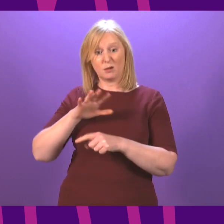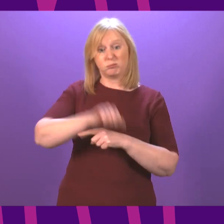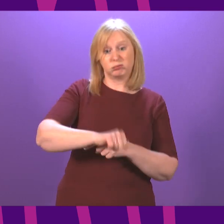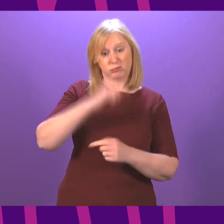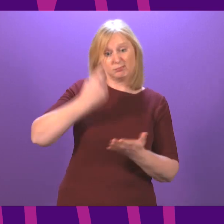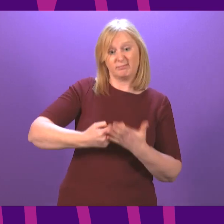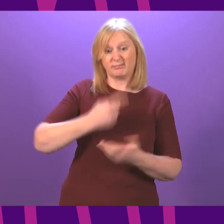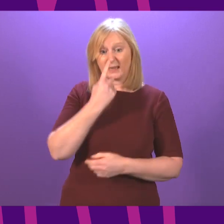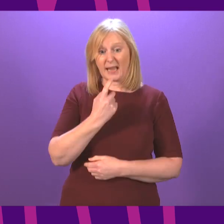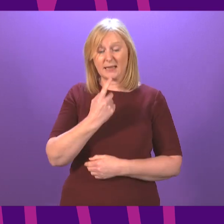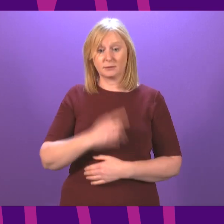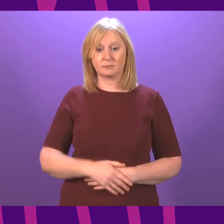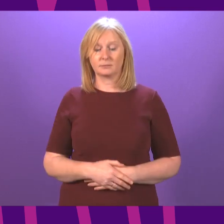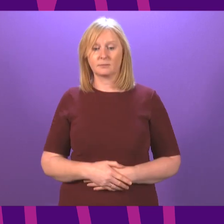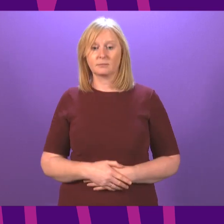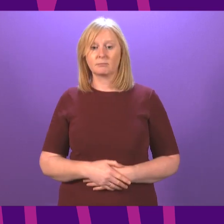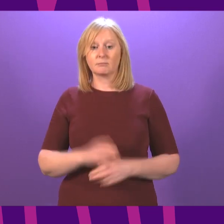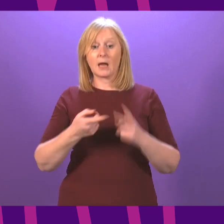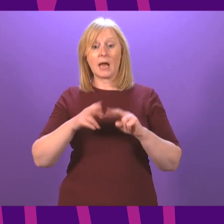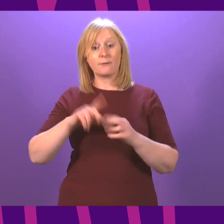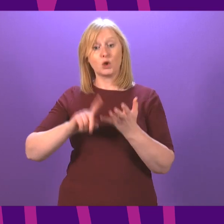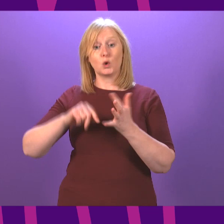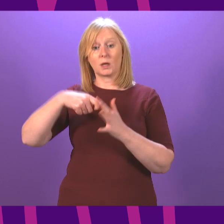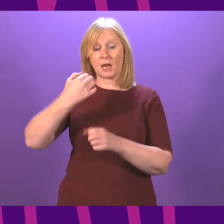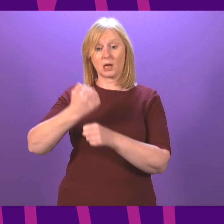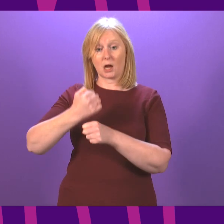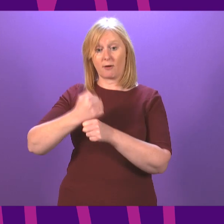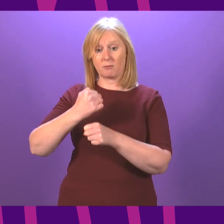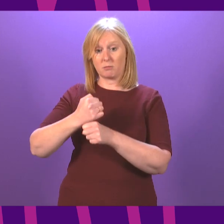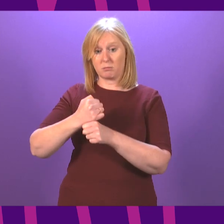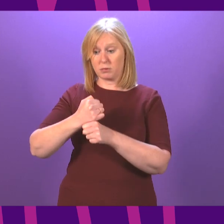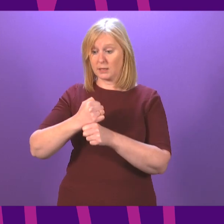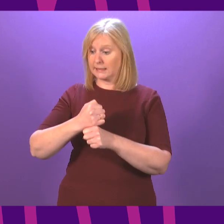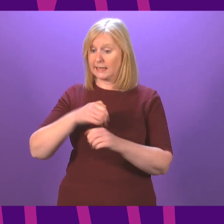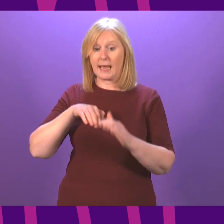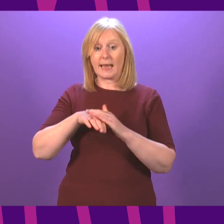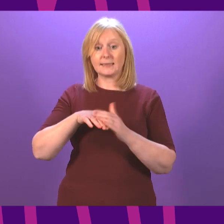If the UK Government approached the bill in the way that it has done today, by finally agreeing